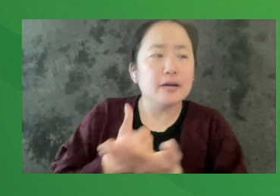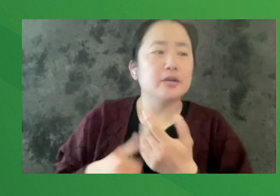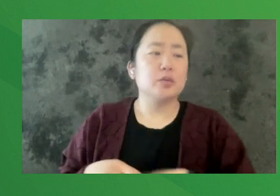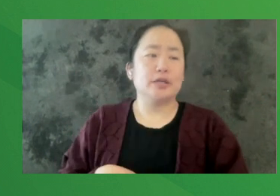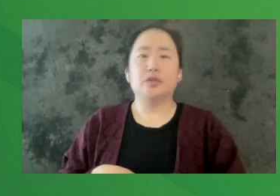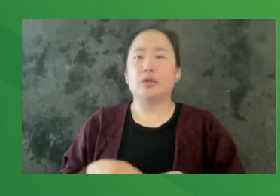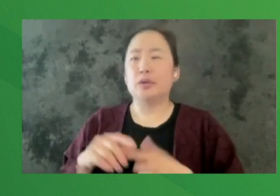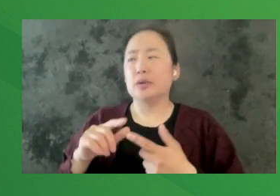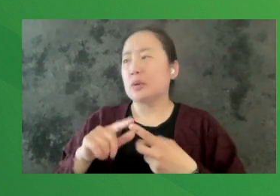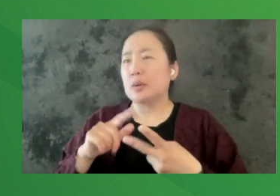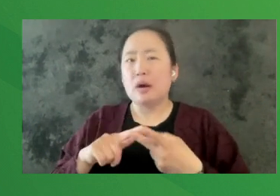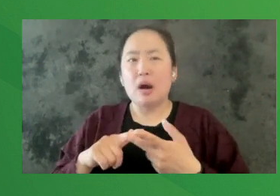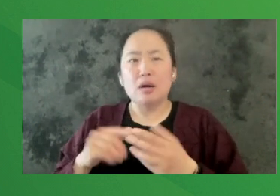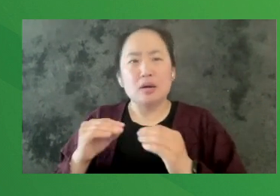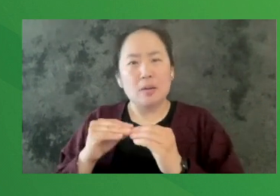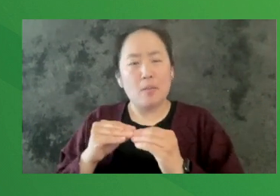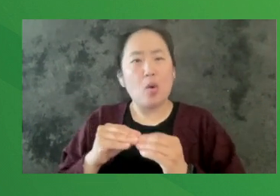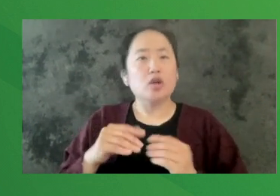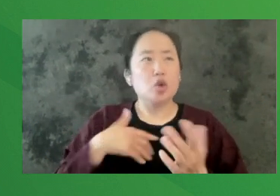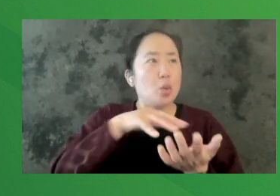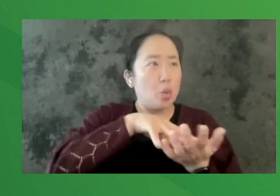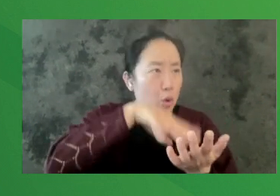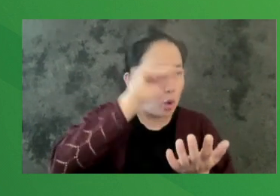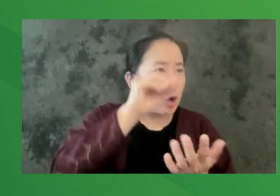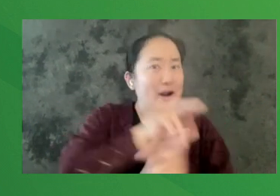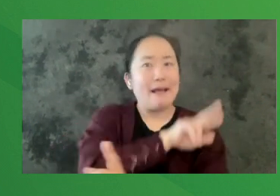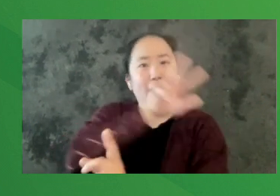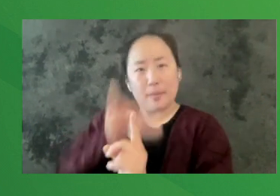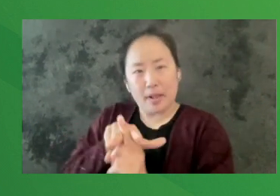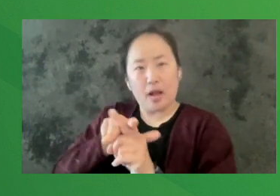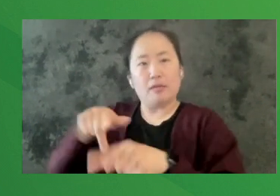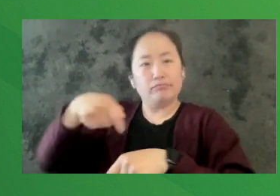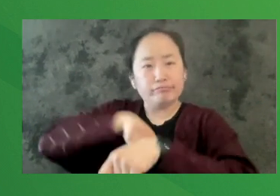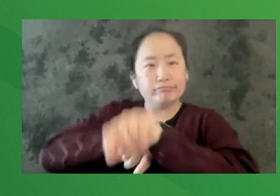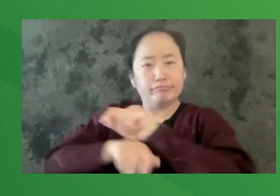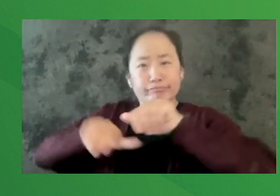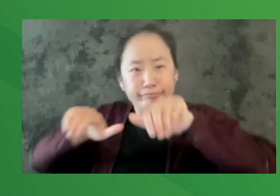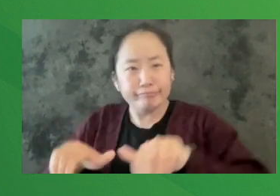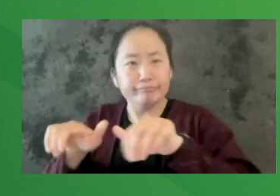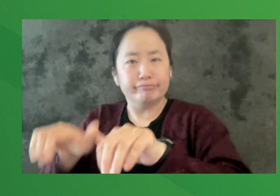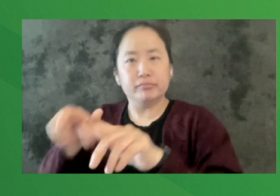example of applying action and might be more of a community-level or higher level of activity.